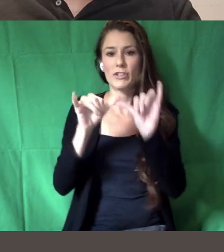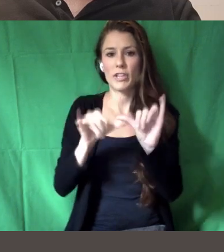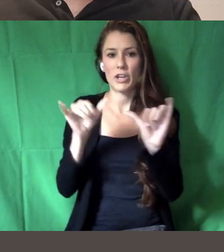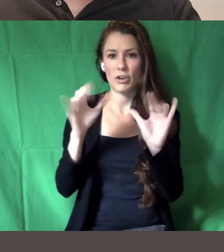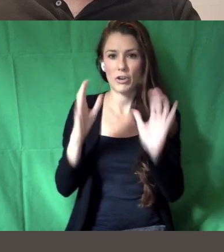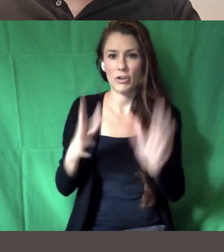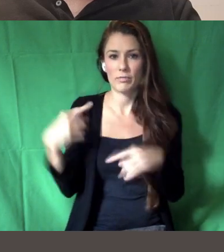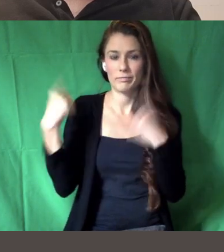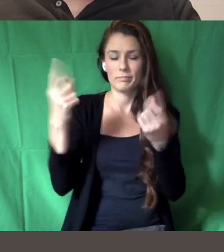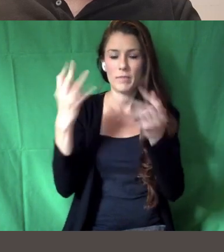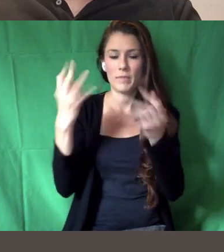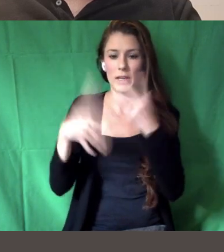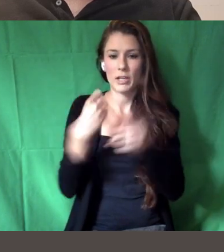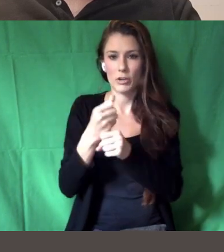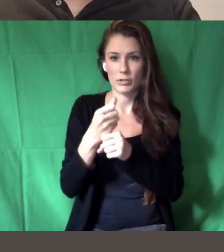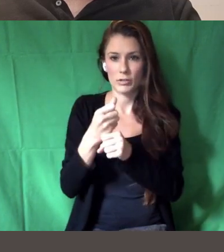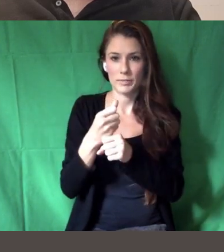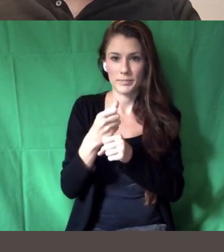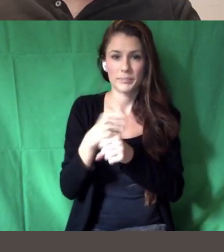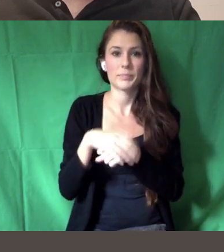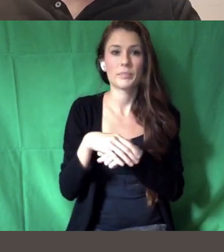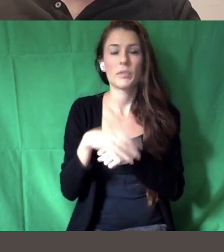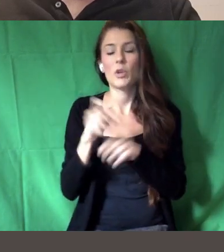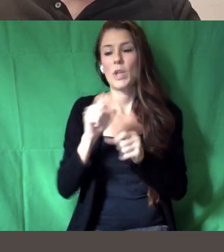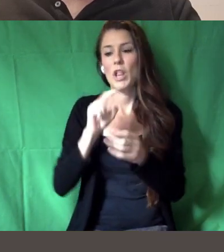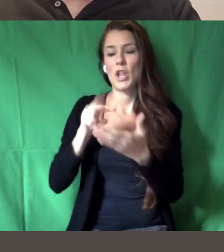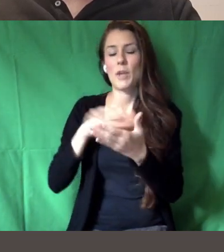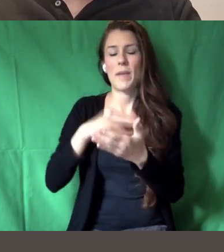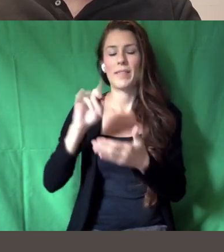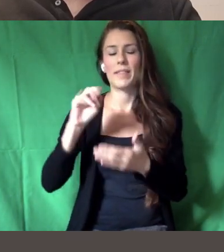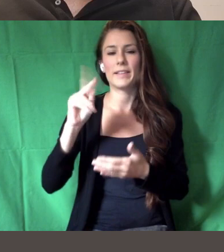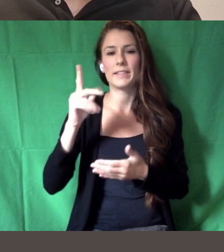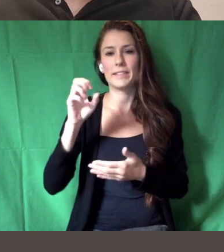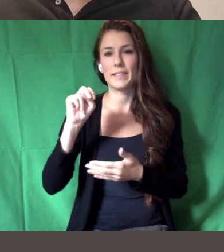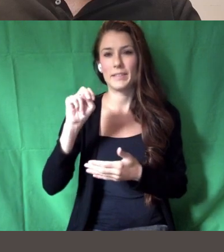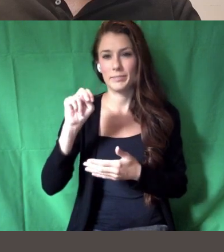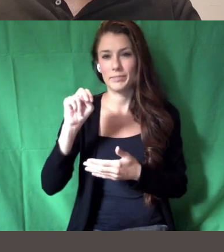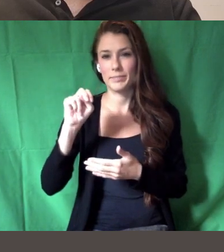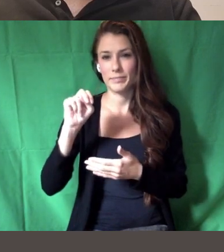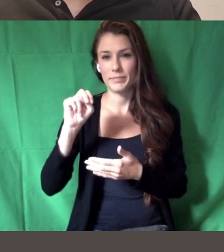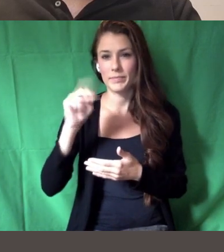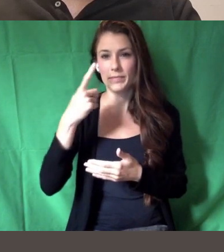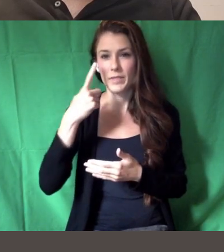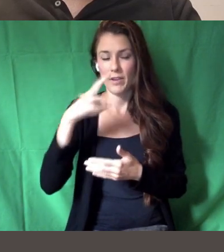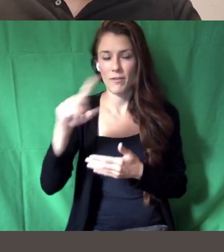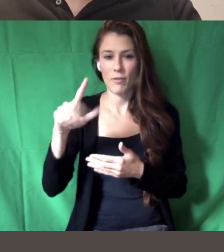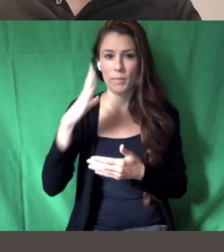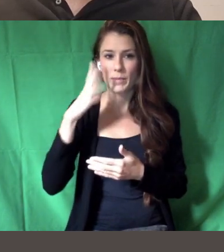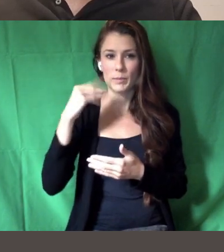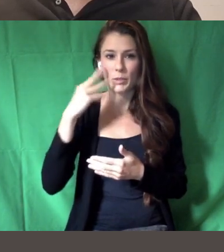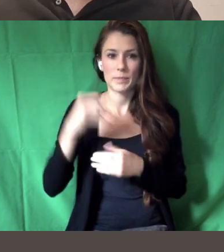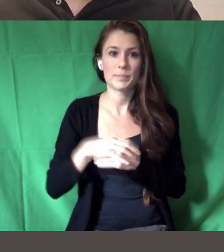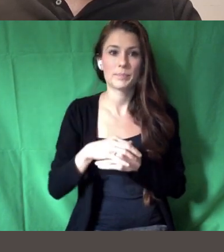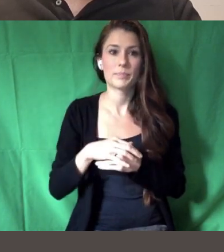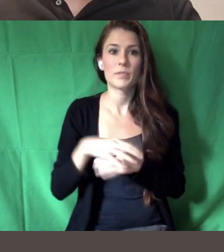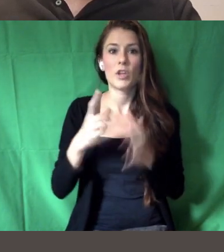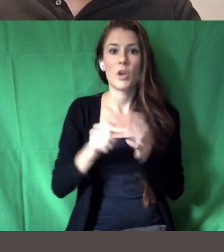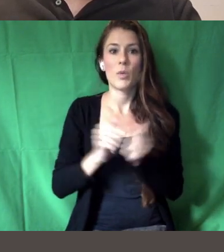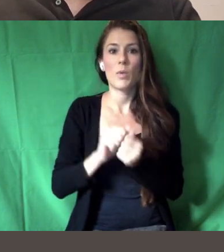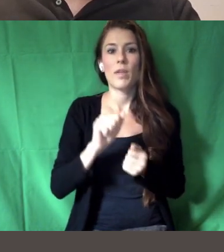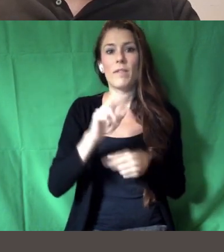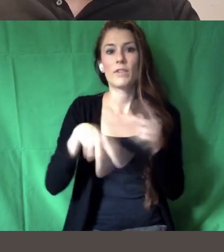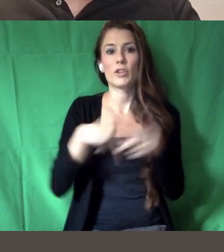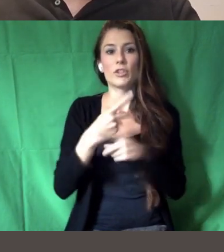feel free to look at my LinkedIn profile. Let's set the stage. Starting with version 3.11, Python